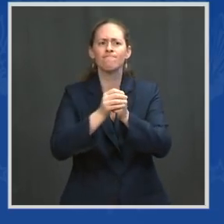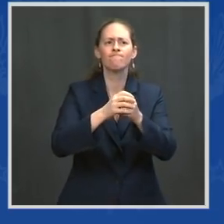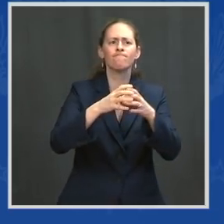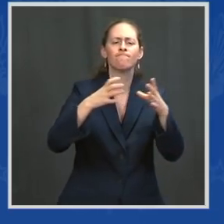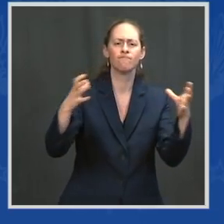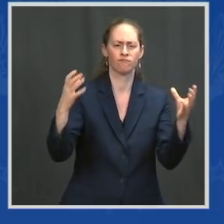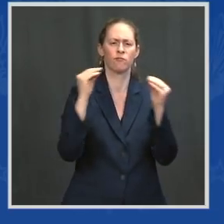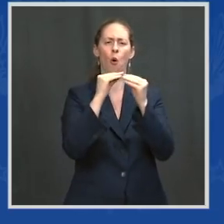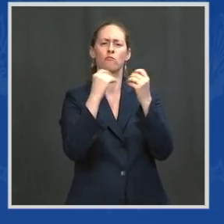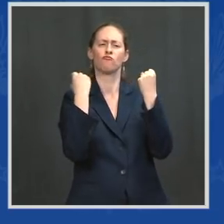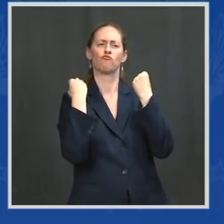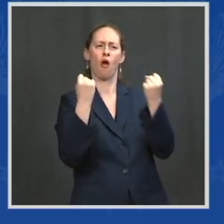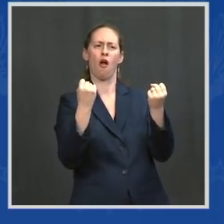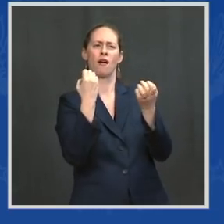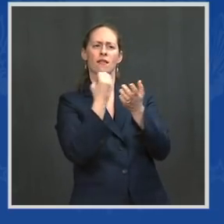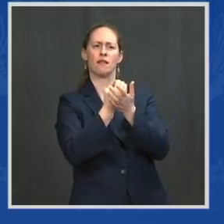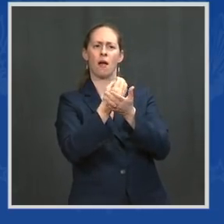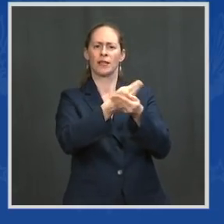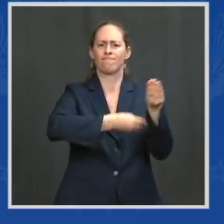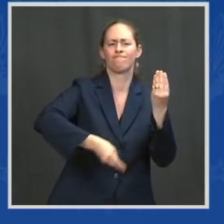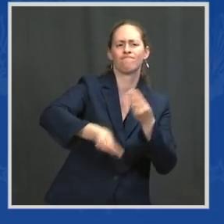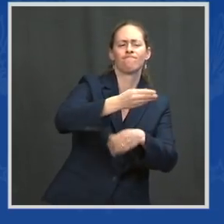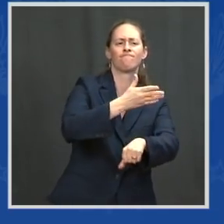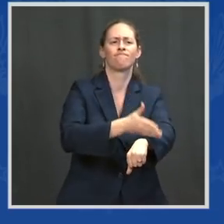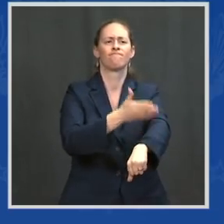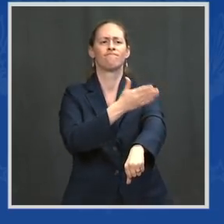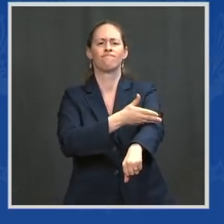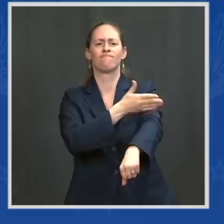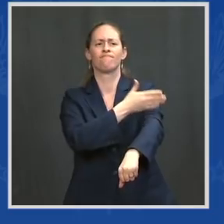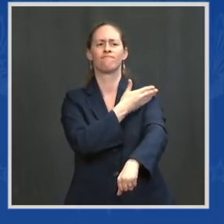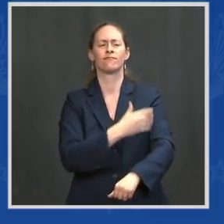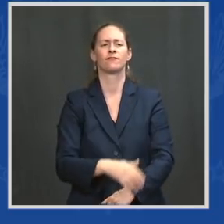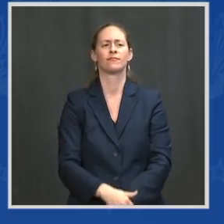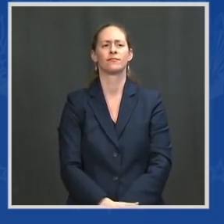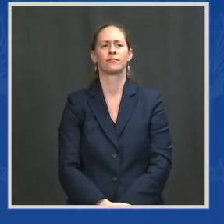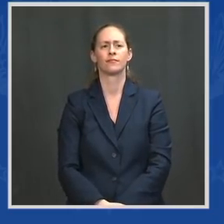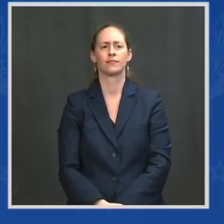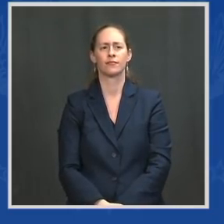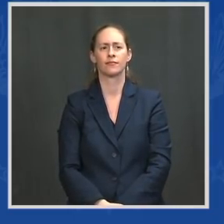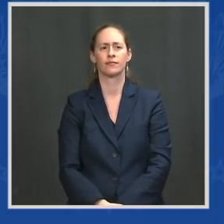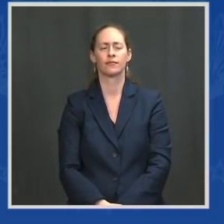Housing and improved resiliency through community development block grant funding will be essential